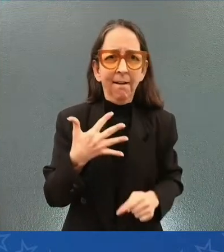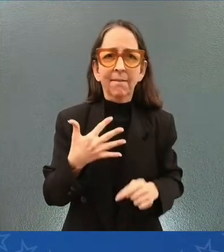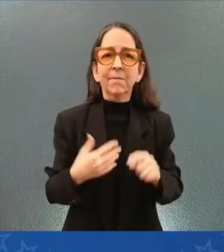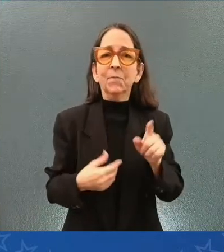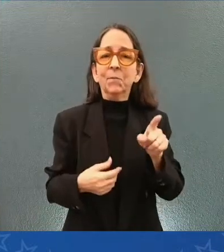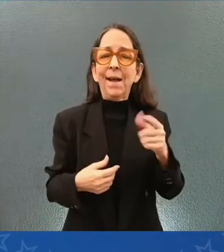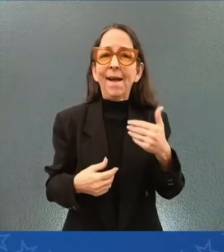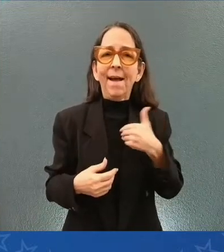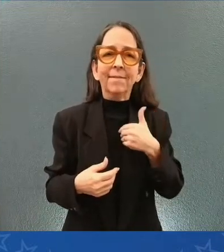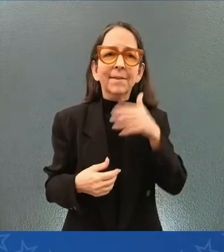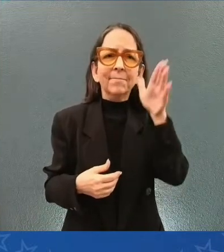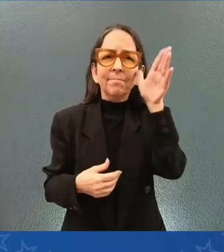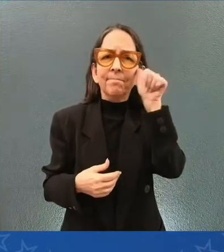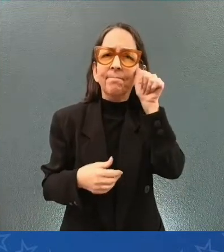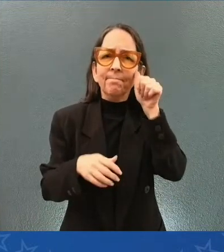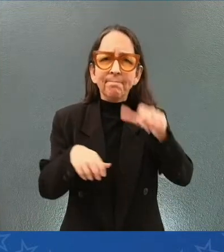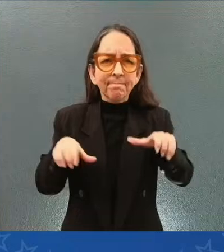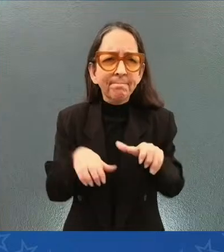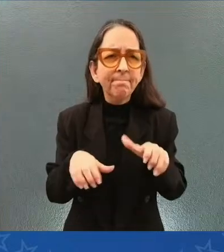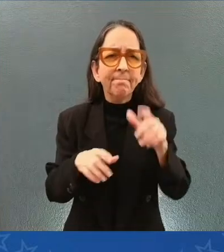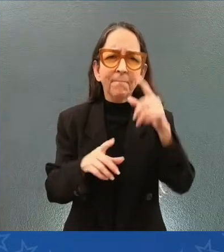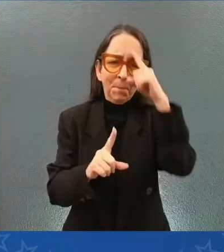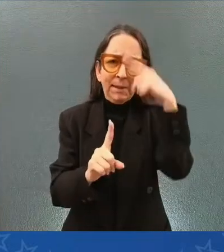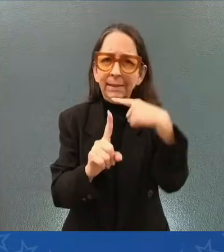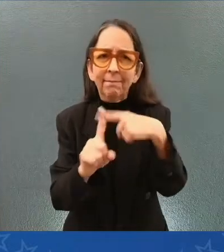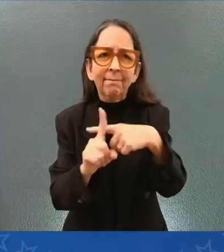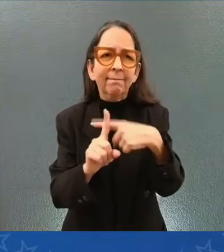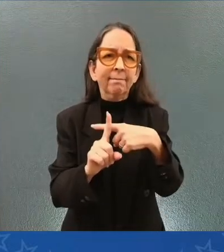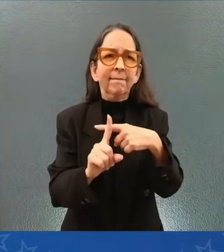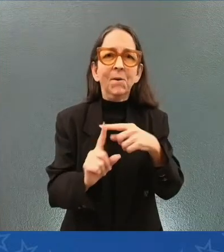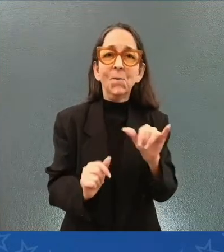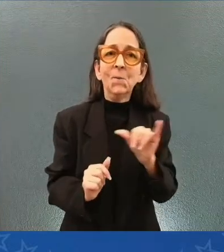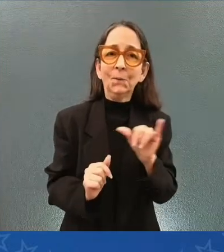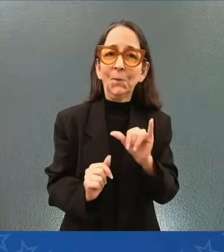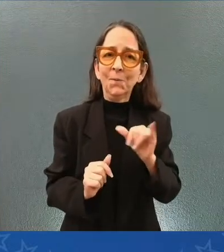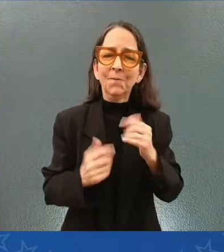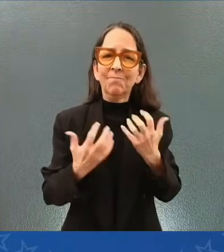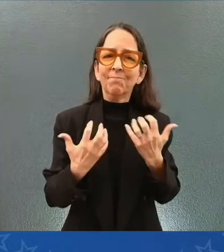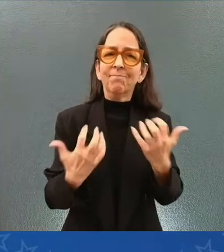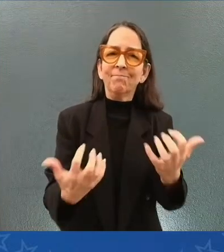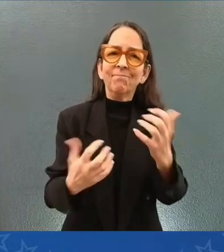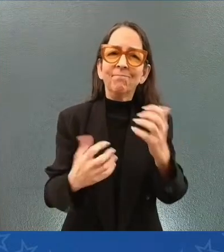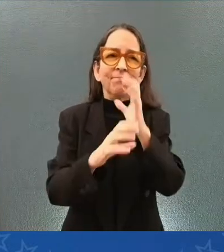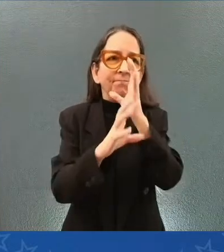he also warms hearts and captivates audiences as a fearless advocate for those with Parkinson's disease.